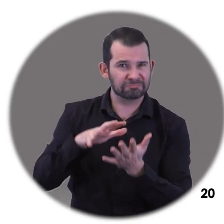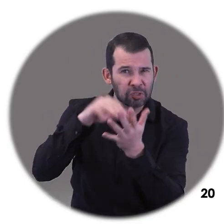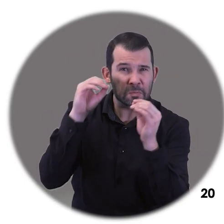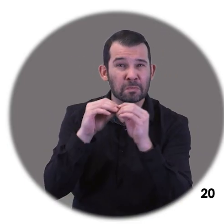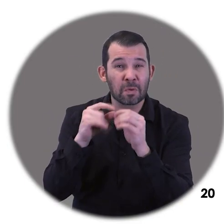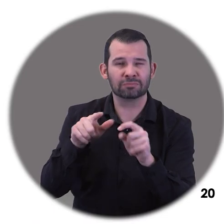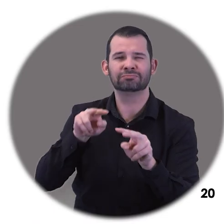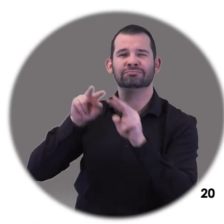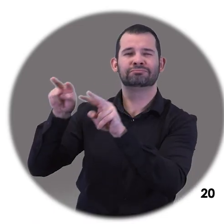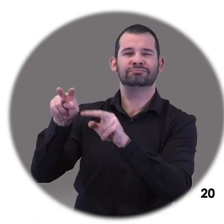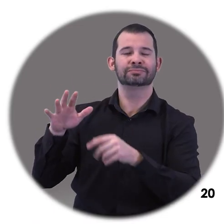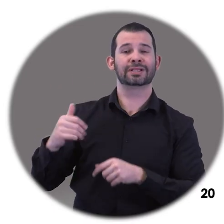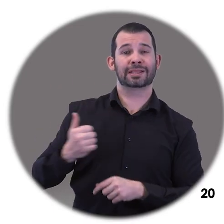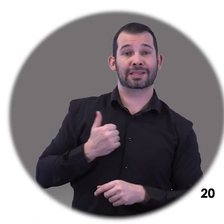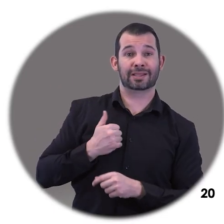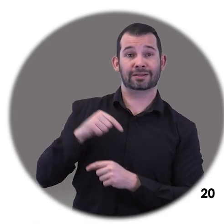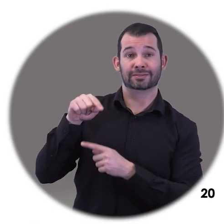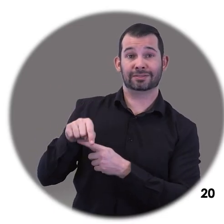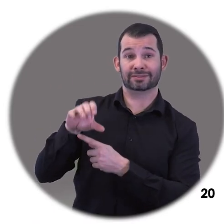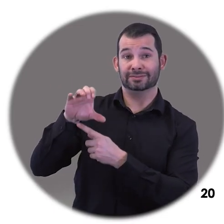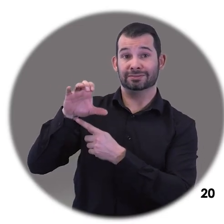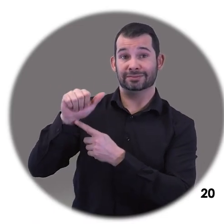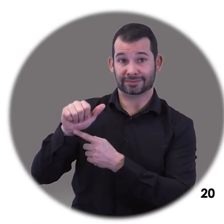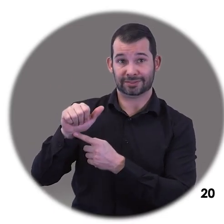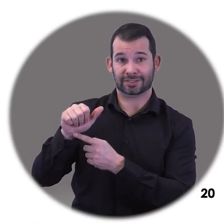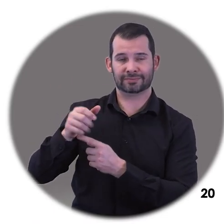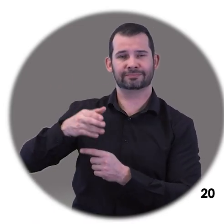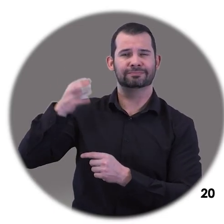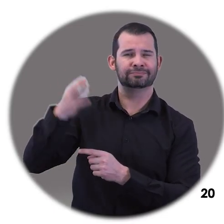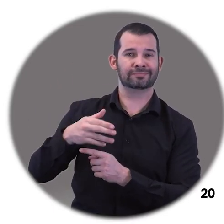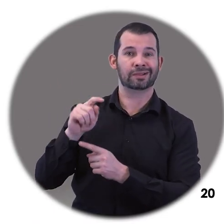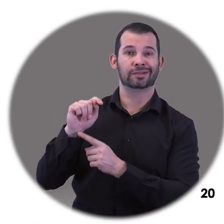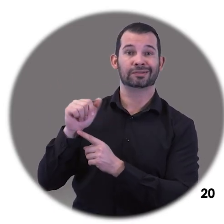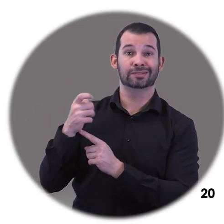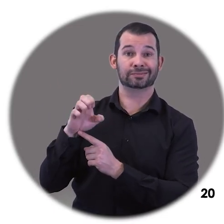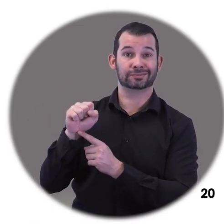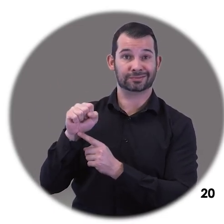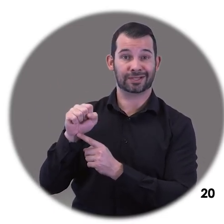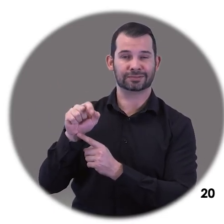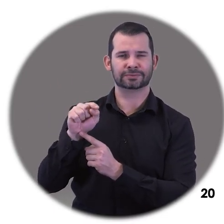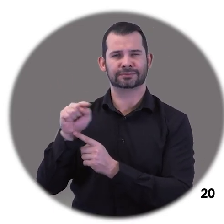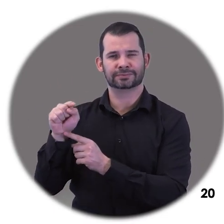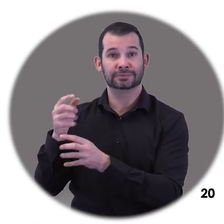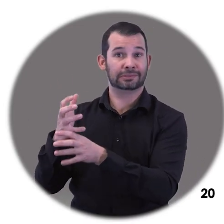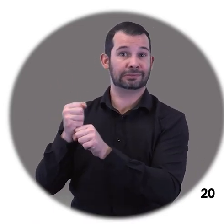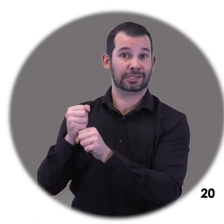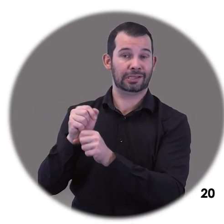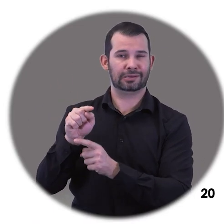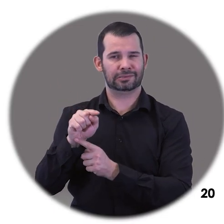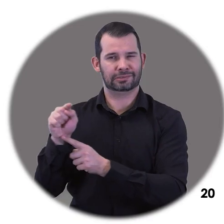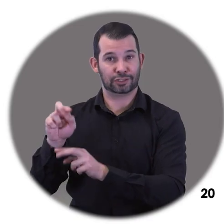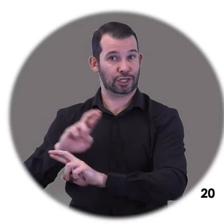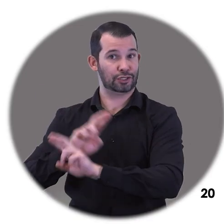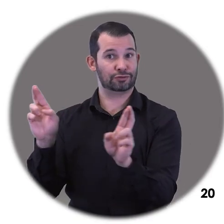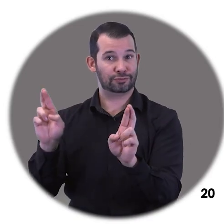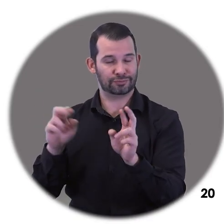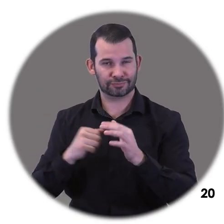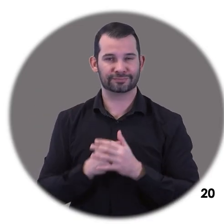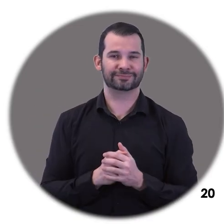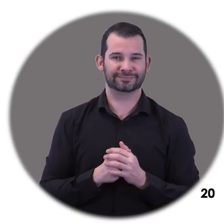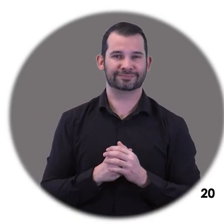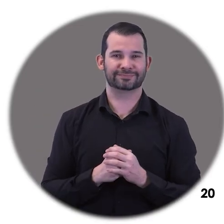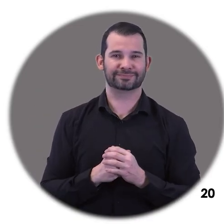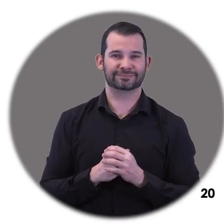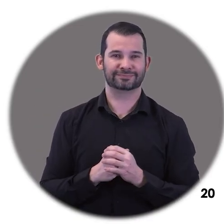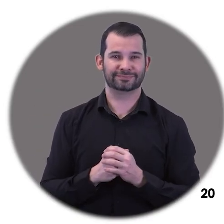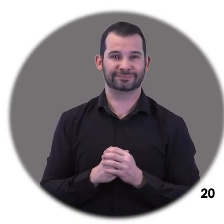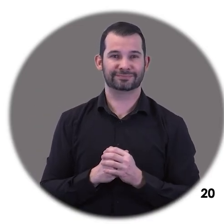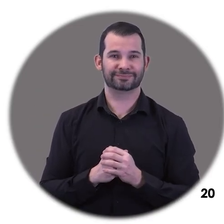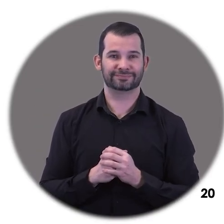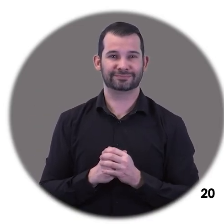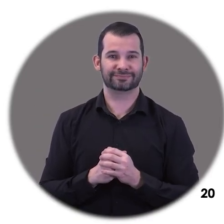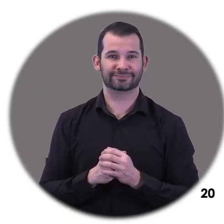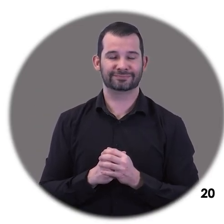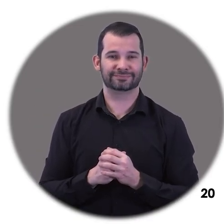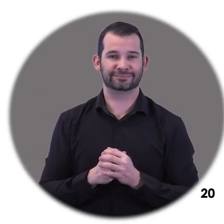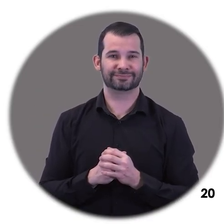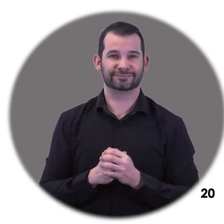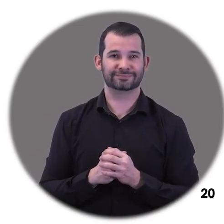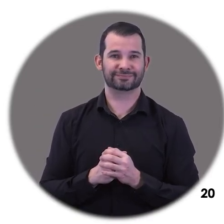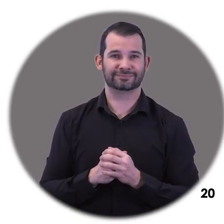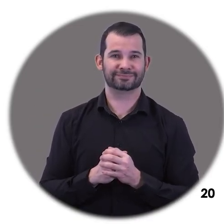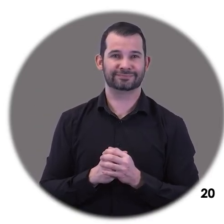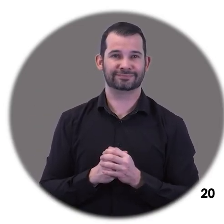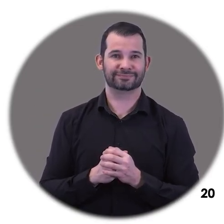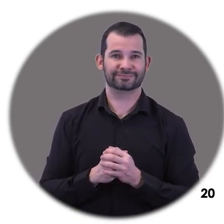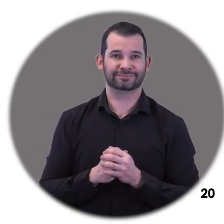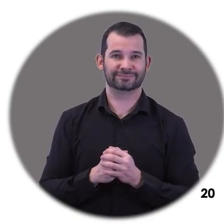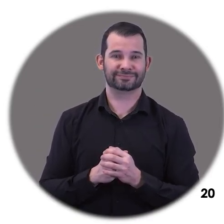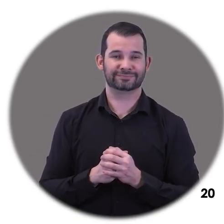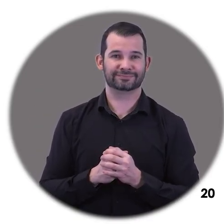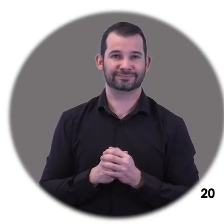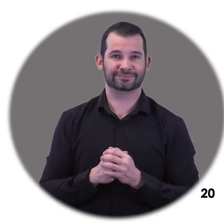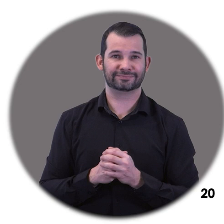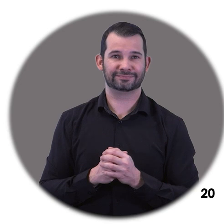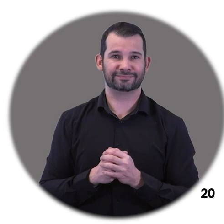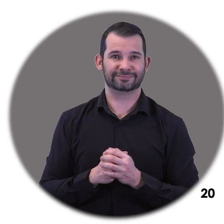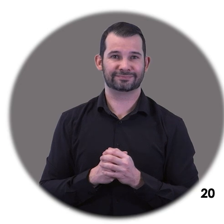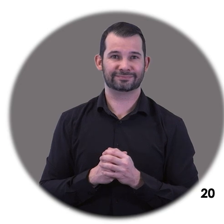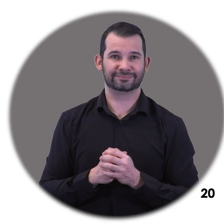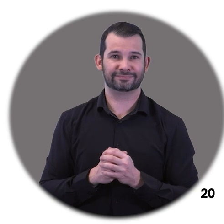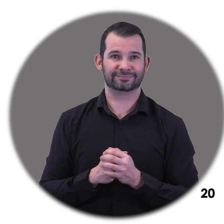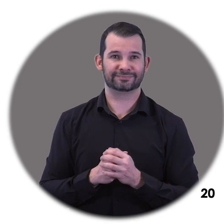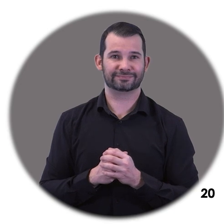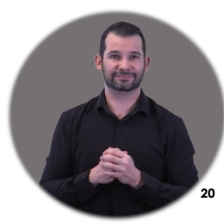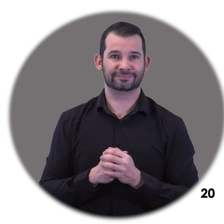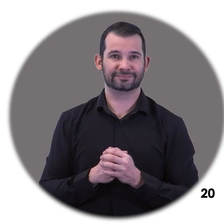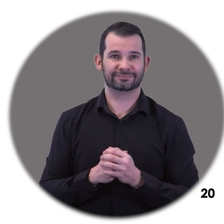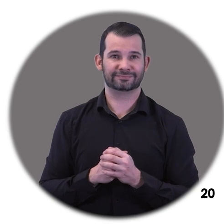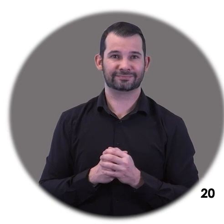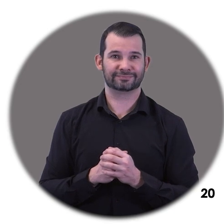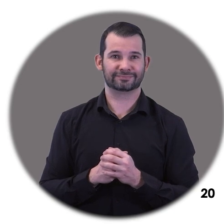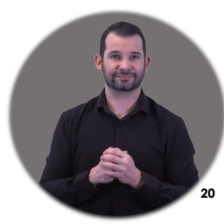To find out more, visit canada.ca/taxes-get-ready